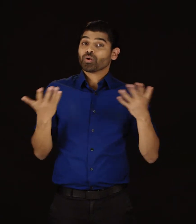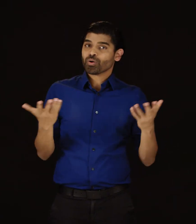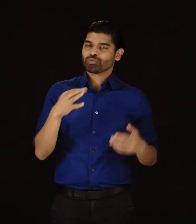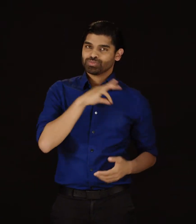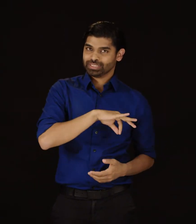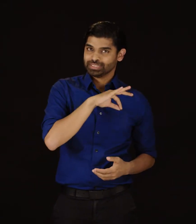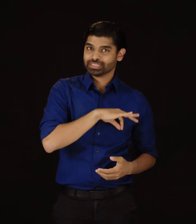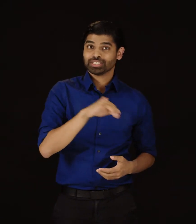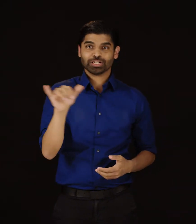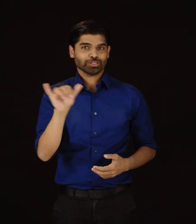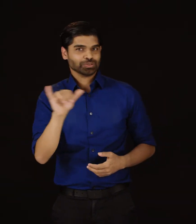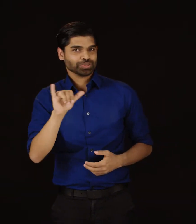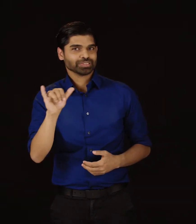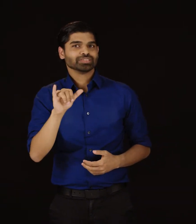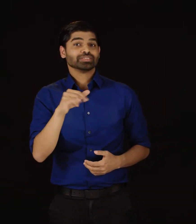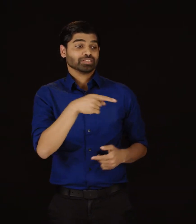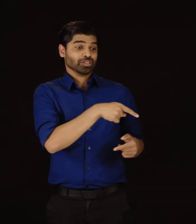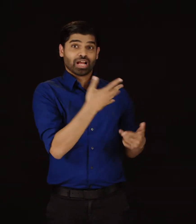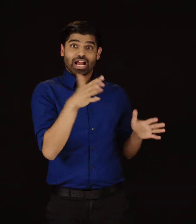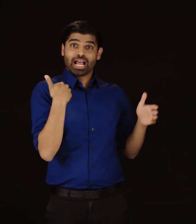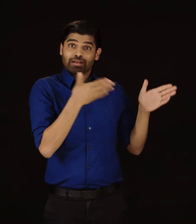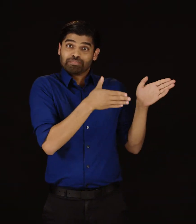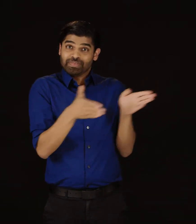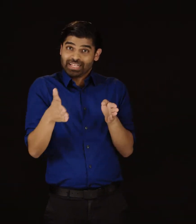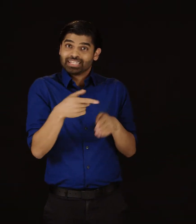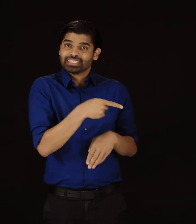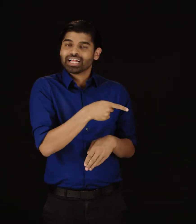customer can get a subsidized device.